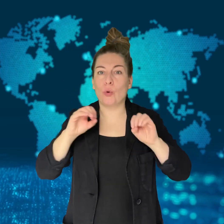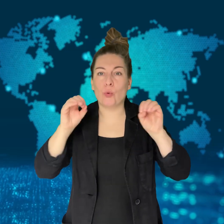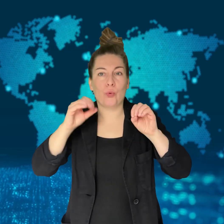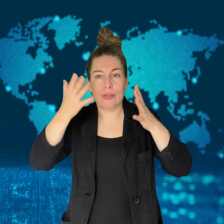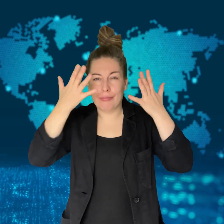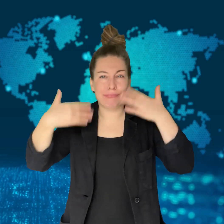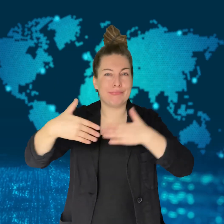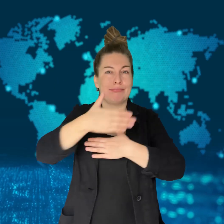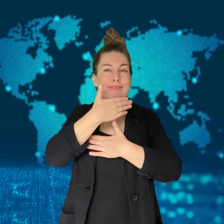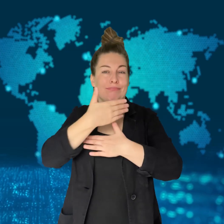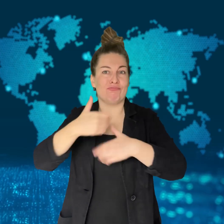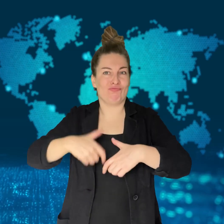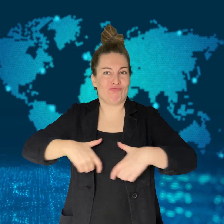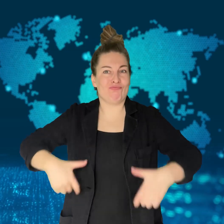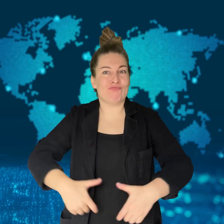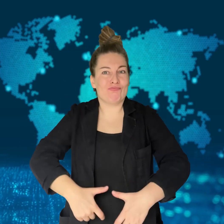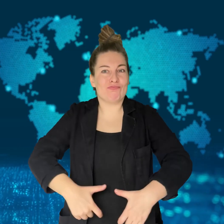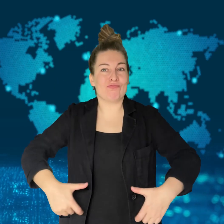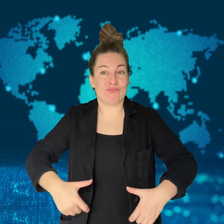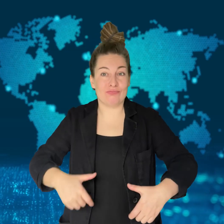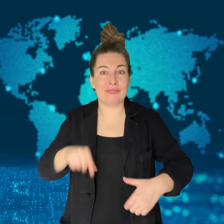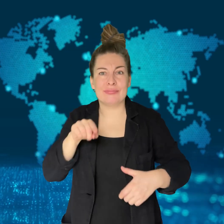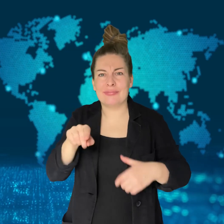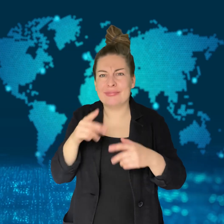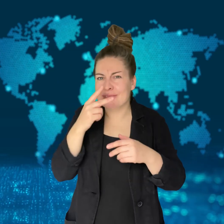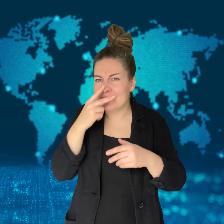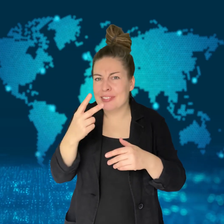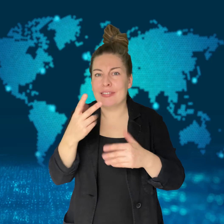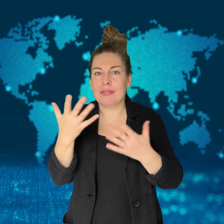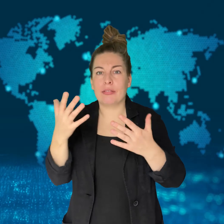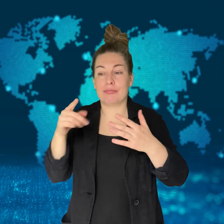other women who are wearing a headdress before walking around the area.